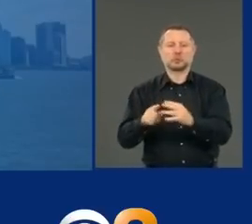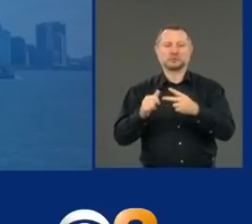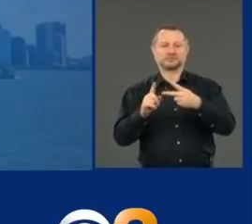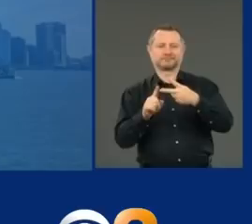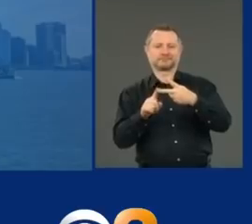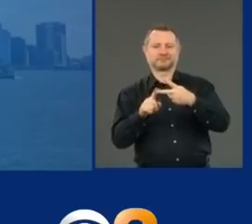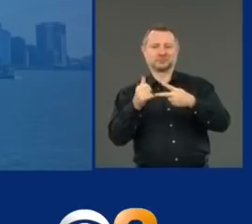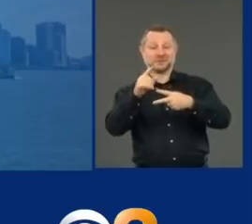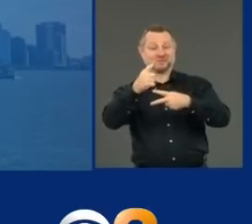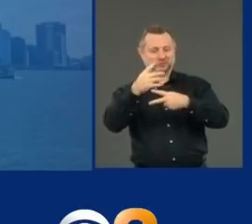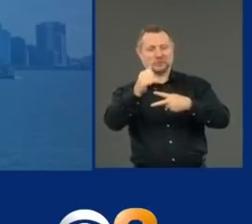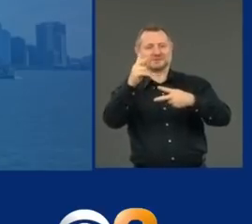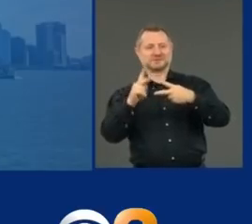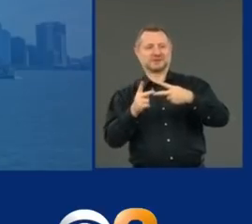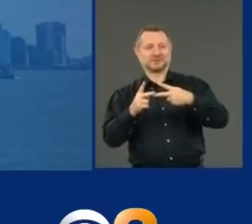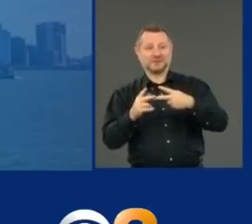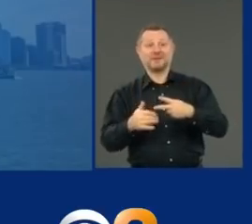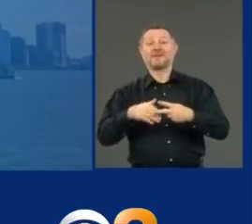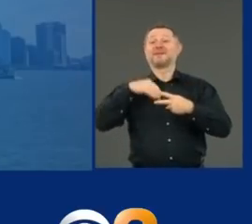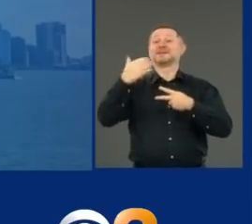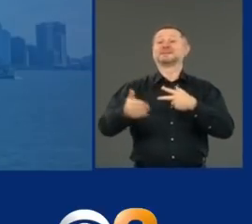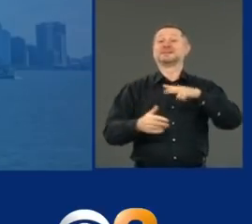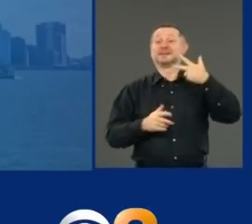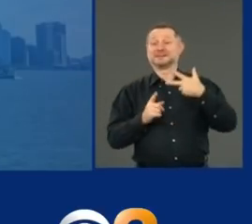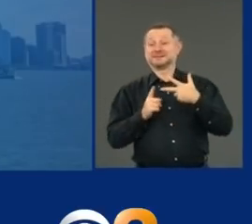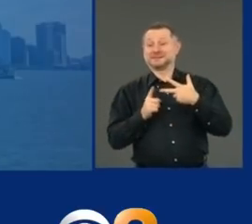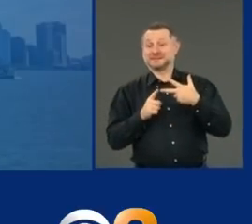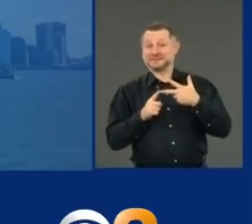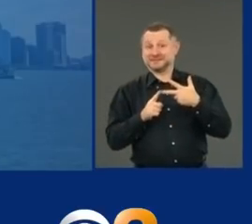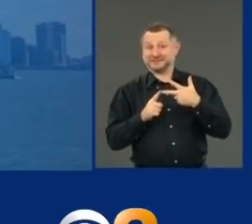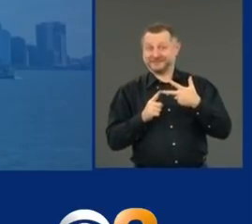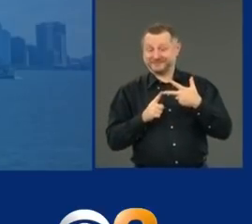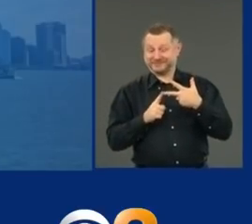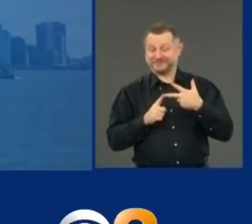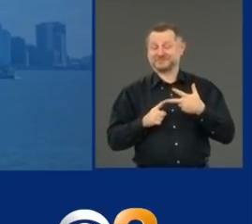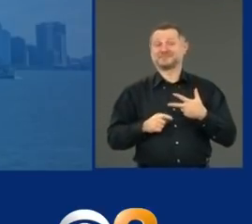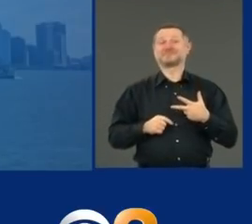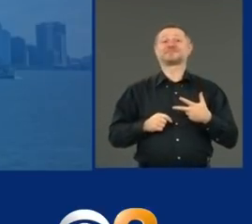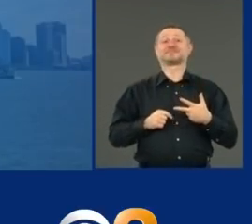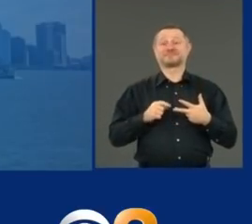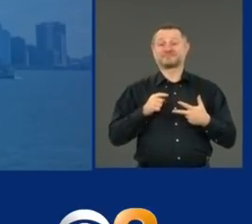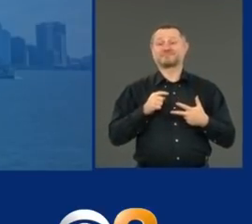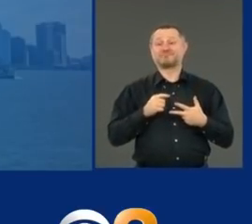WHICH IS REOPENING AFTER YOU HAVE STABILIZED THE HEALTH CRISIS. WE ARE STARTING TO